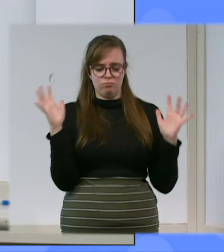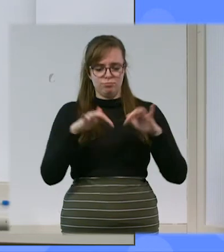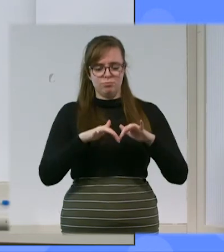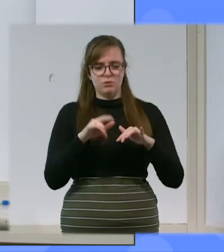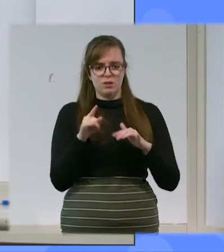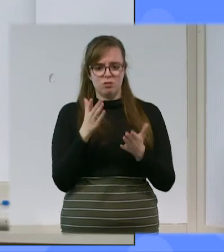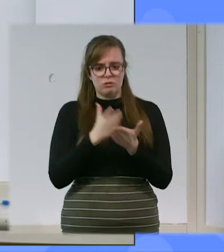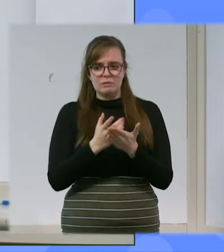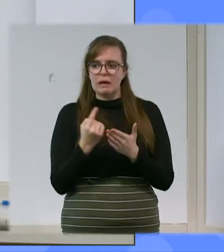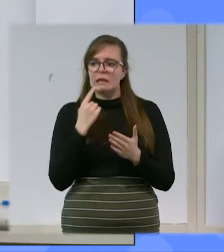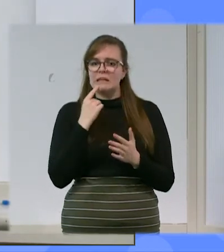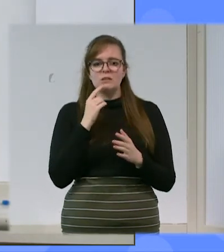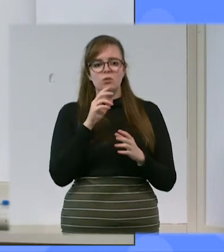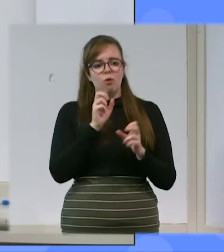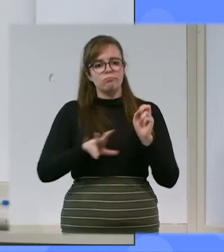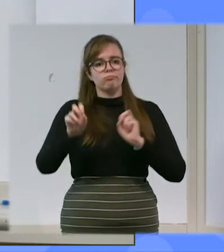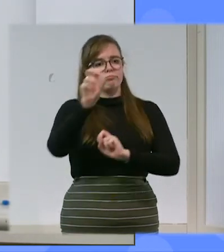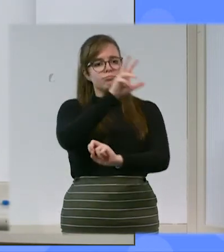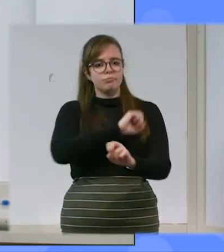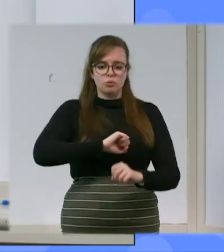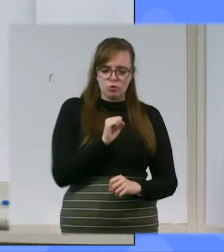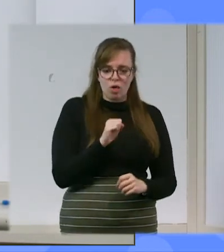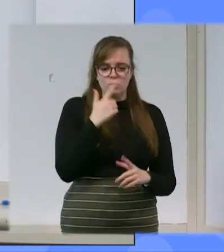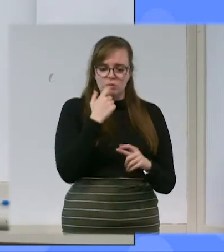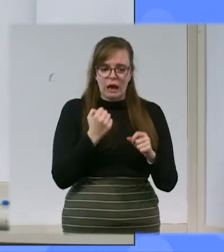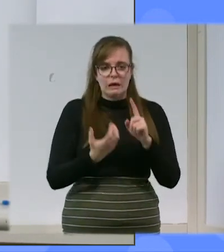to move around Scotland you can get things done we've got a relatively